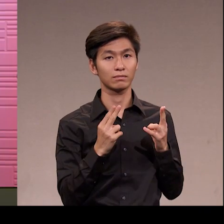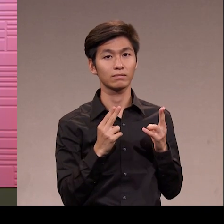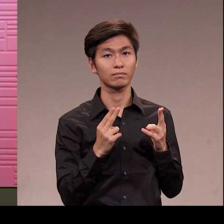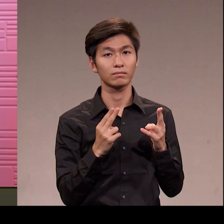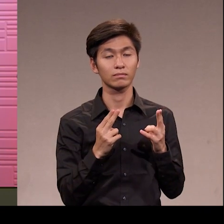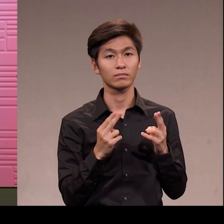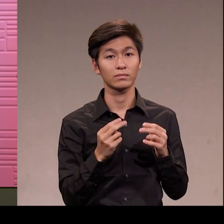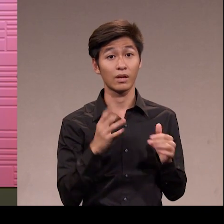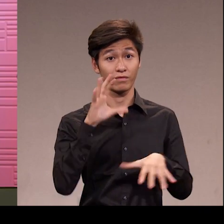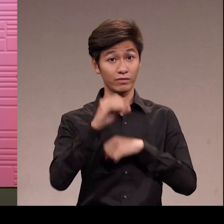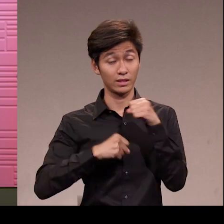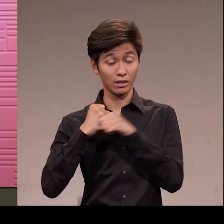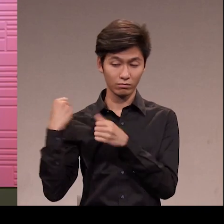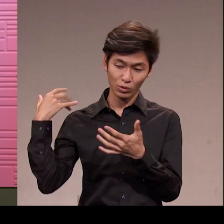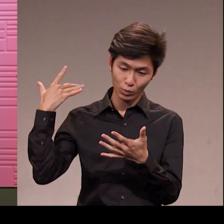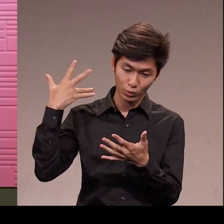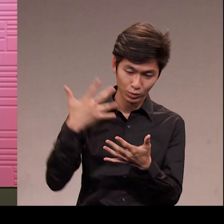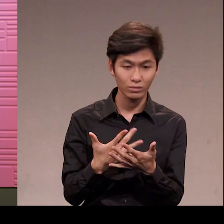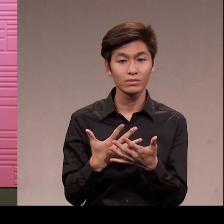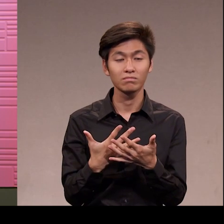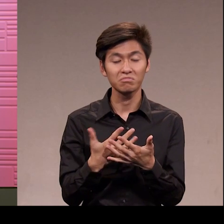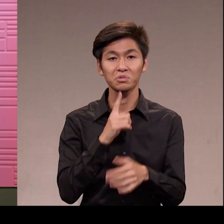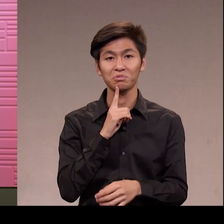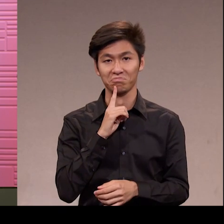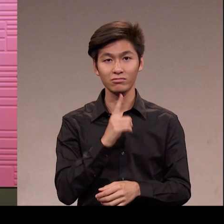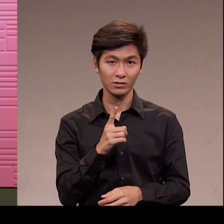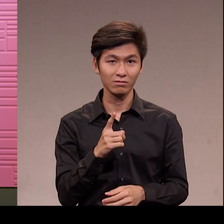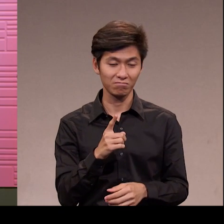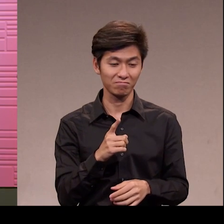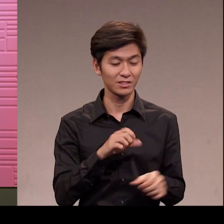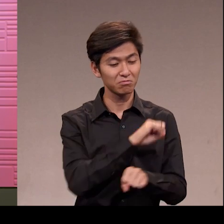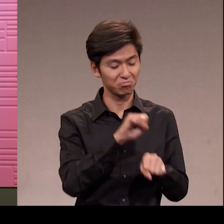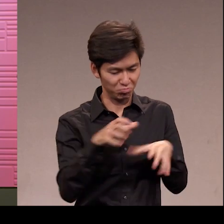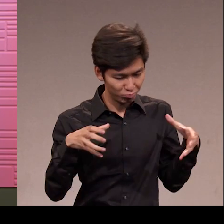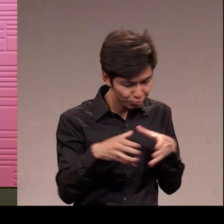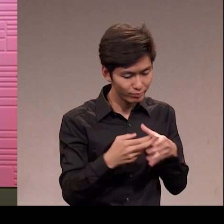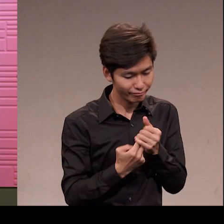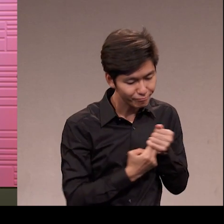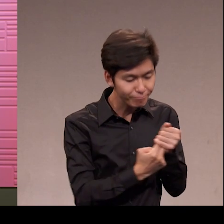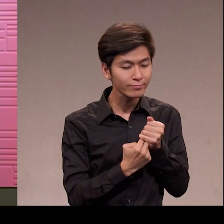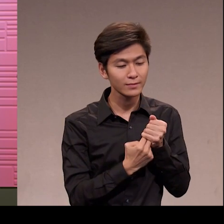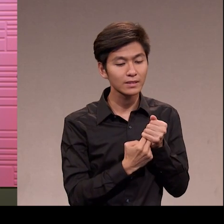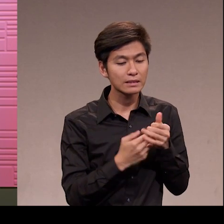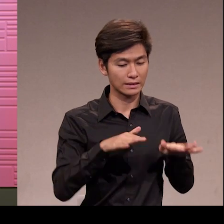During the last 50 years, we have become more united and more stable.